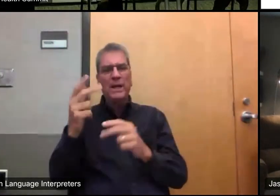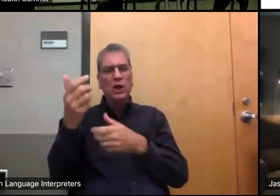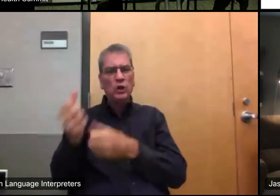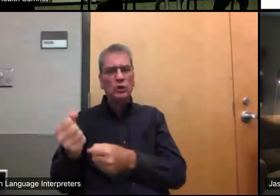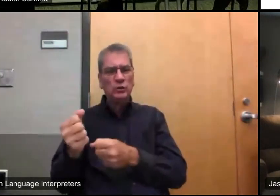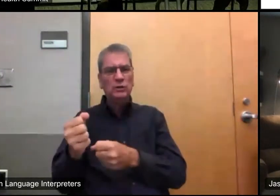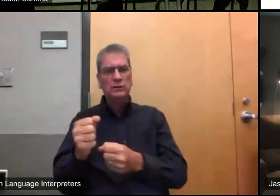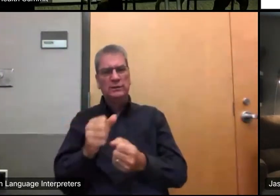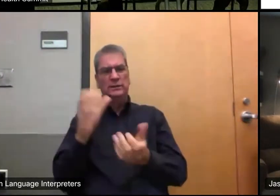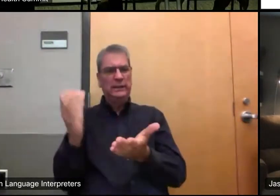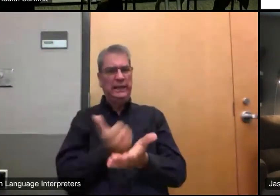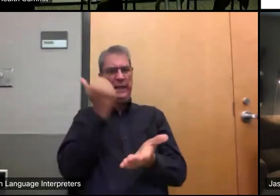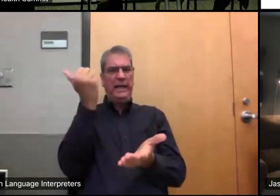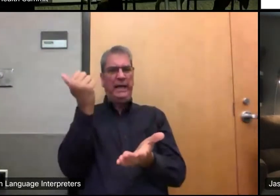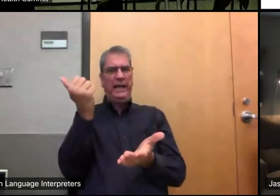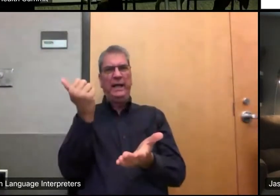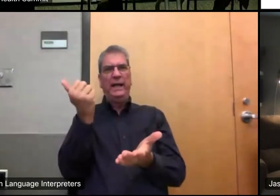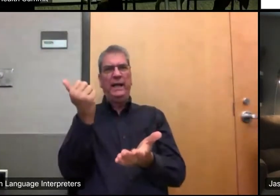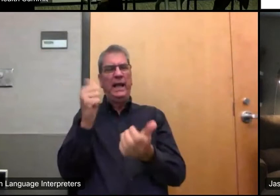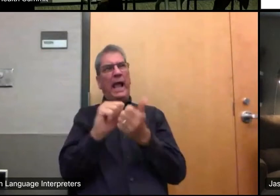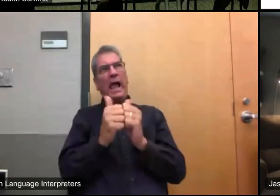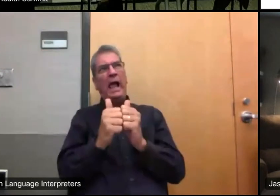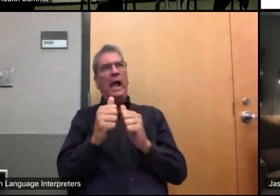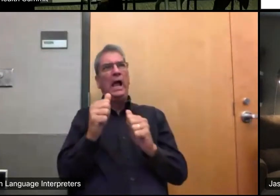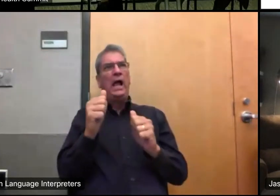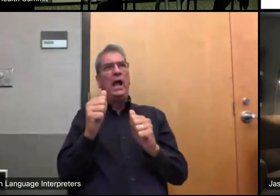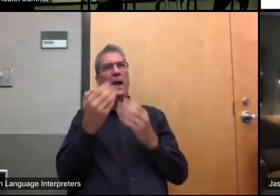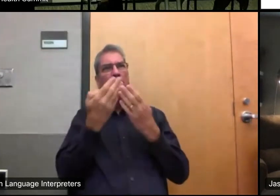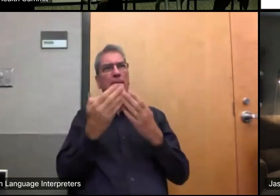like, close mentioning kind of faith leaders but, like, how can we, and public health and